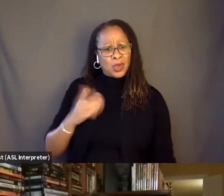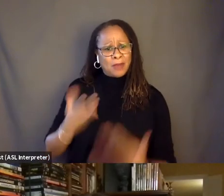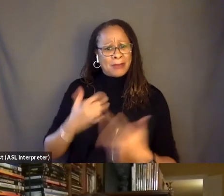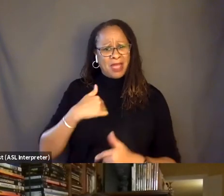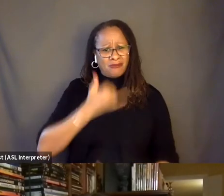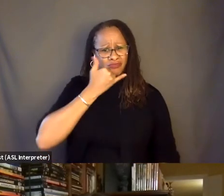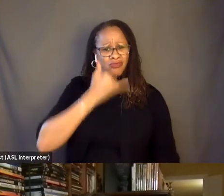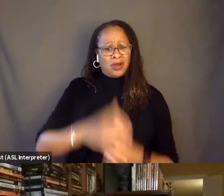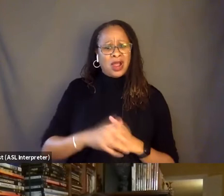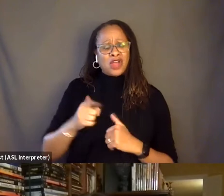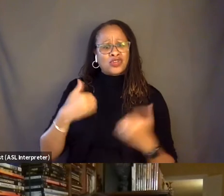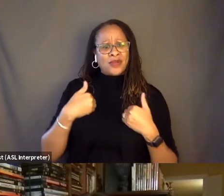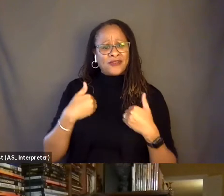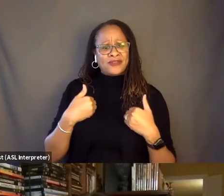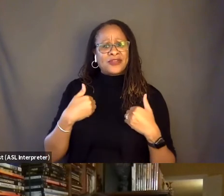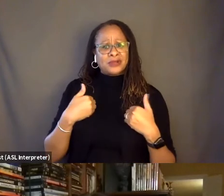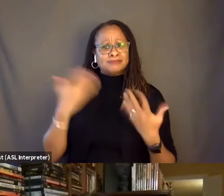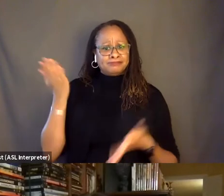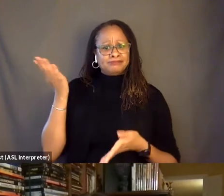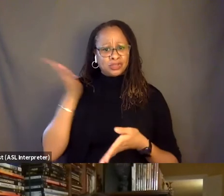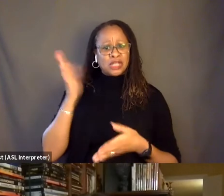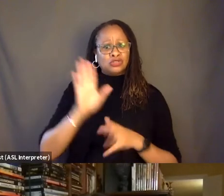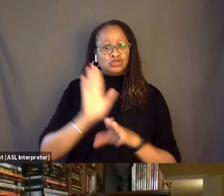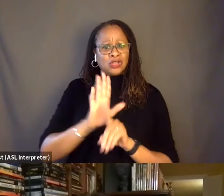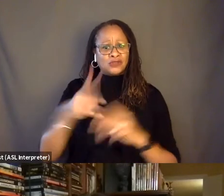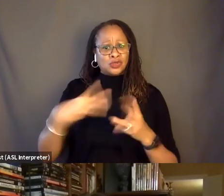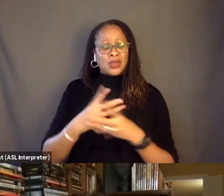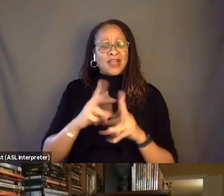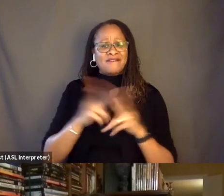You have, you present yourself to the world. You are a very public figure.